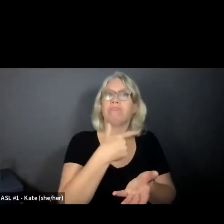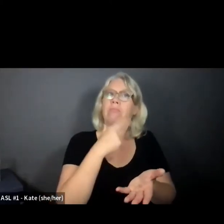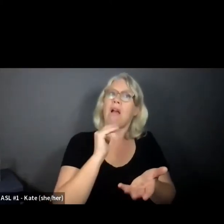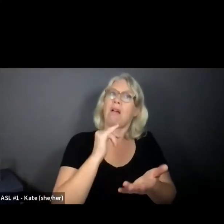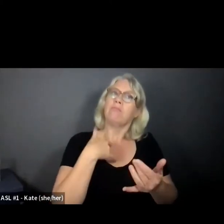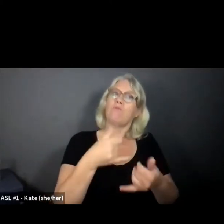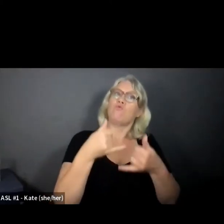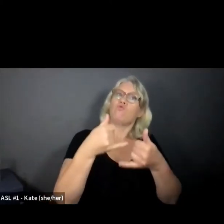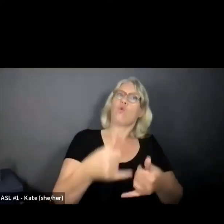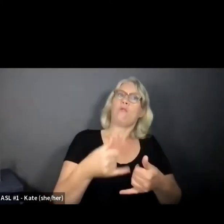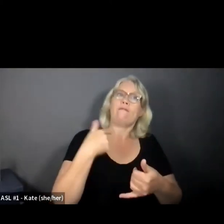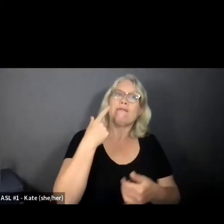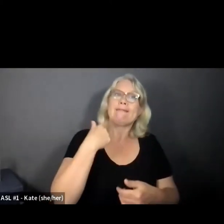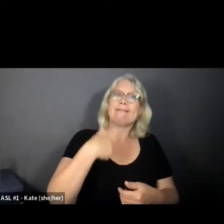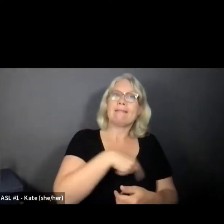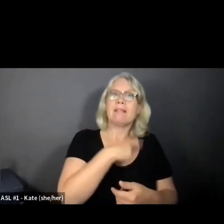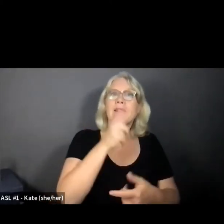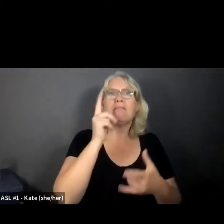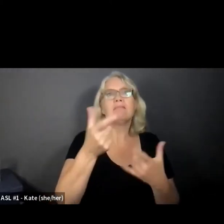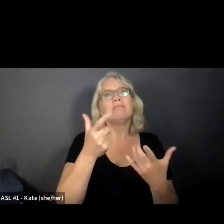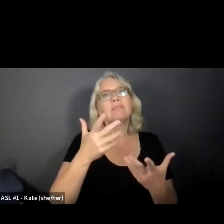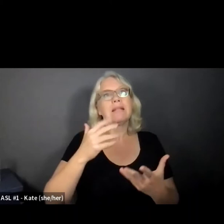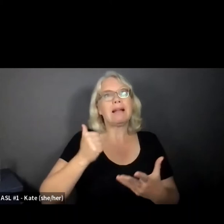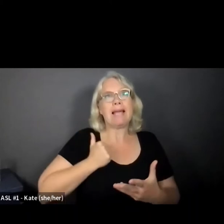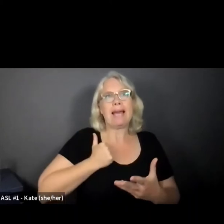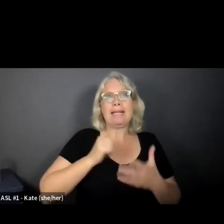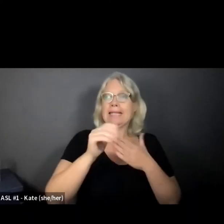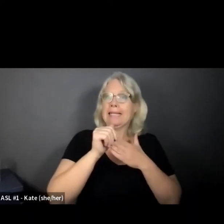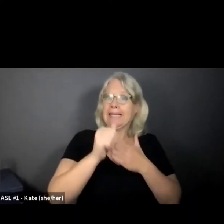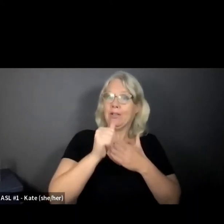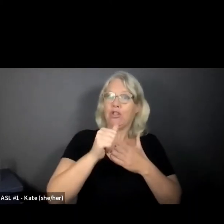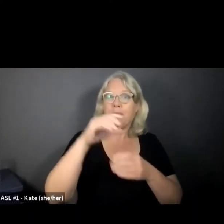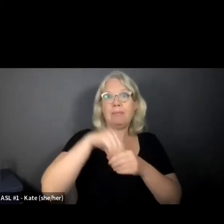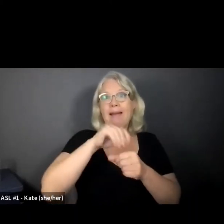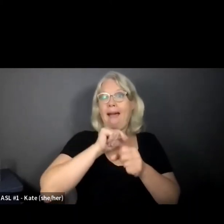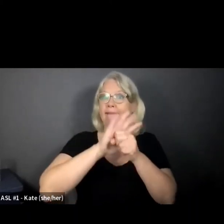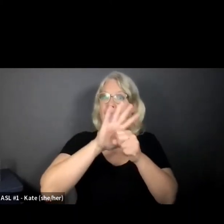AS DOUGLAS MENTIONED AND THANK YOU FOR THOSE KIND WORD, DOUG AND ENA, AS WELL.